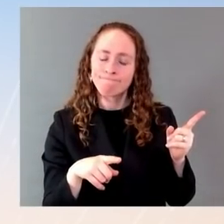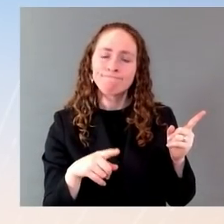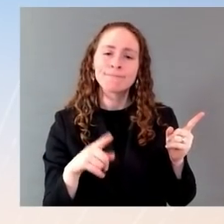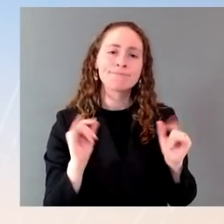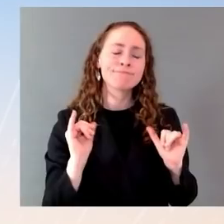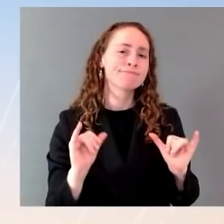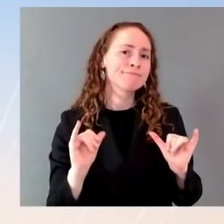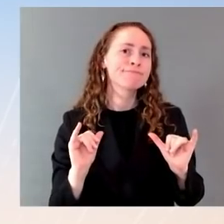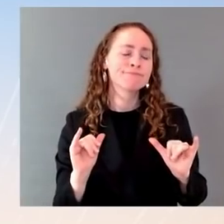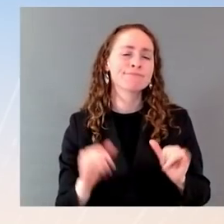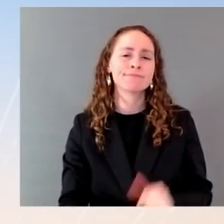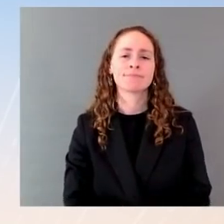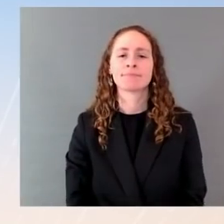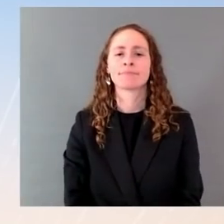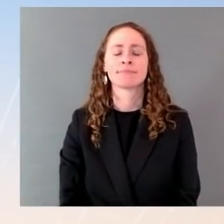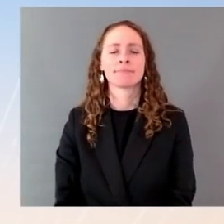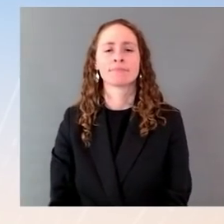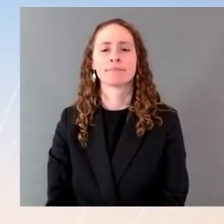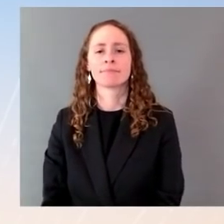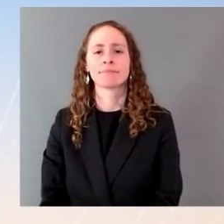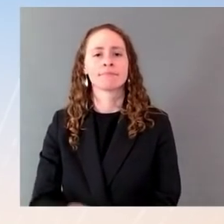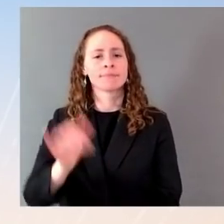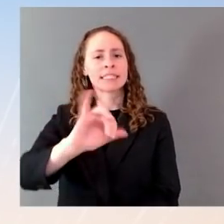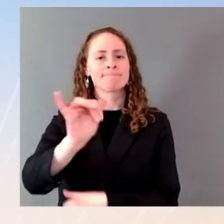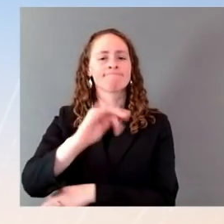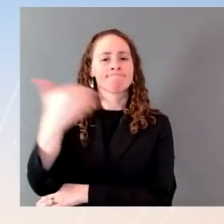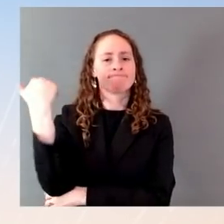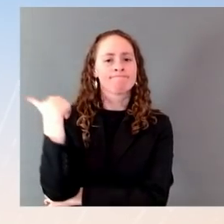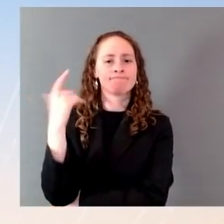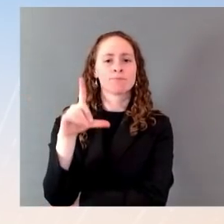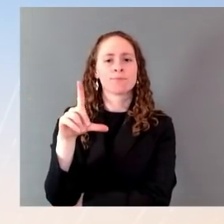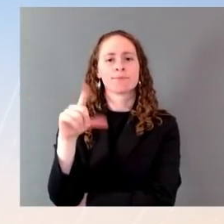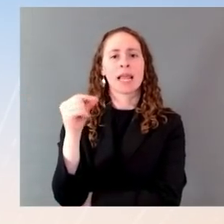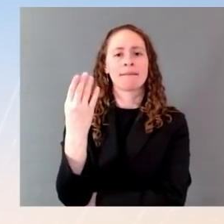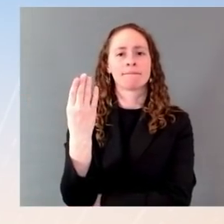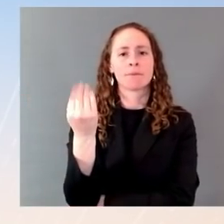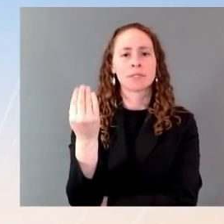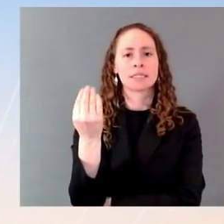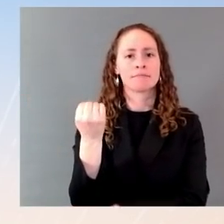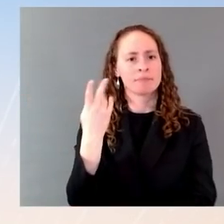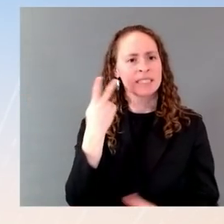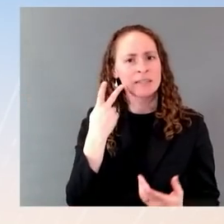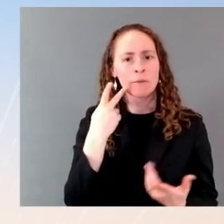is that there's an enormous amount of preparation, contingency planning, tracking of social media